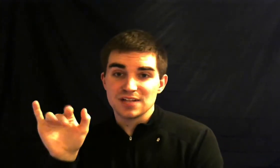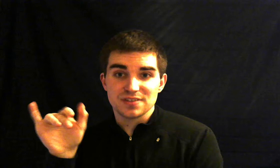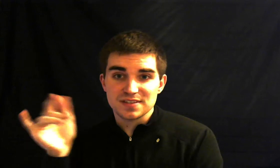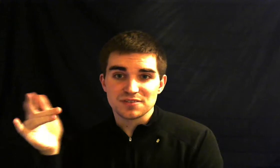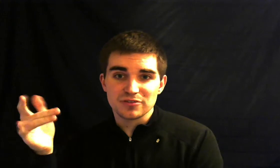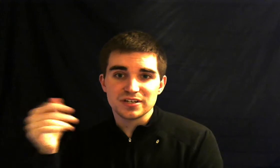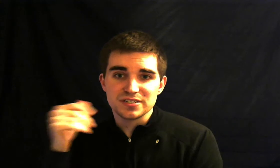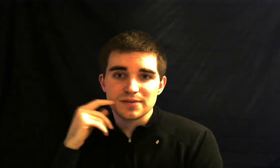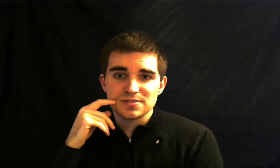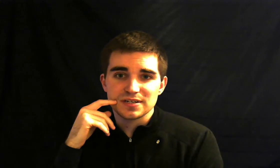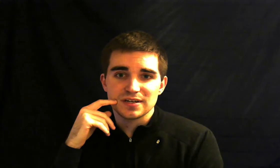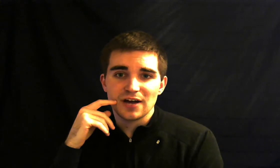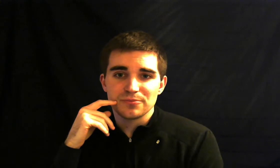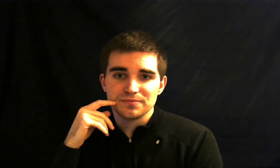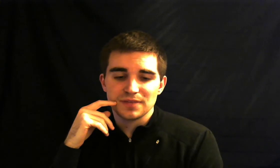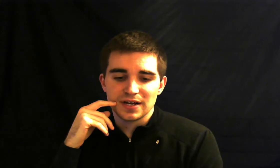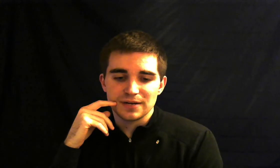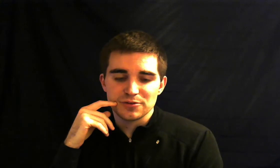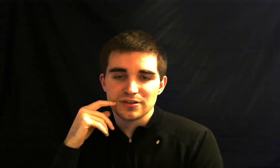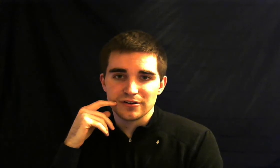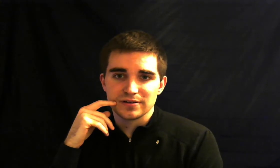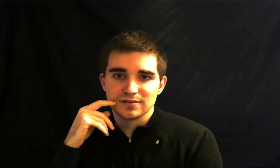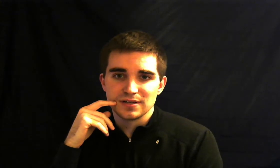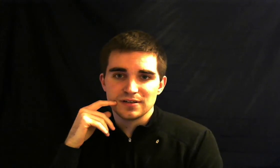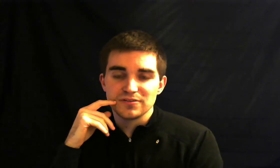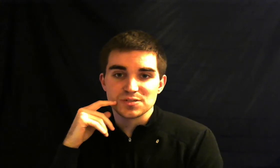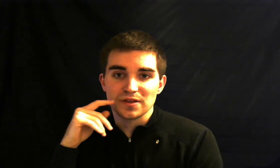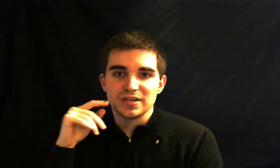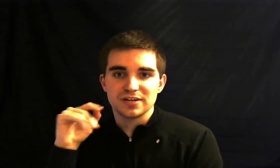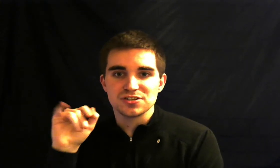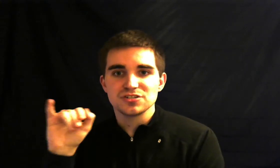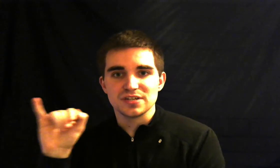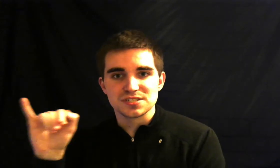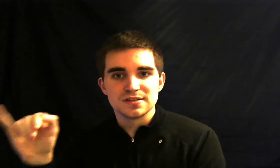so that's a really good tip to help with your fingerspelling being understood is